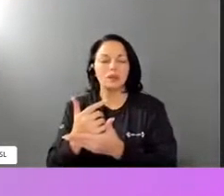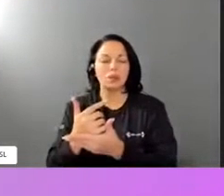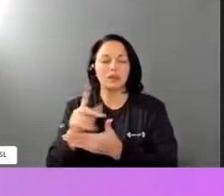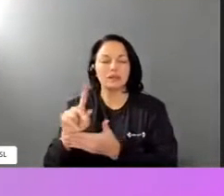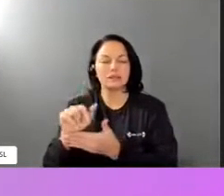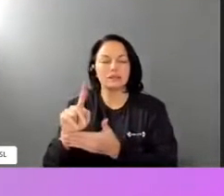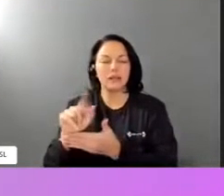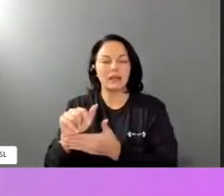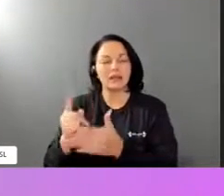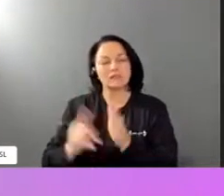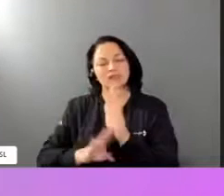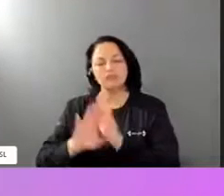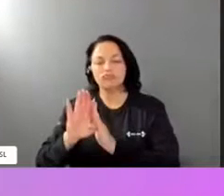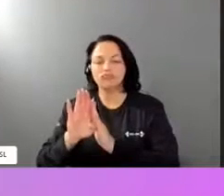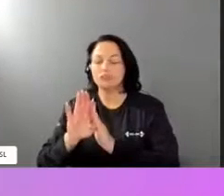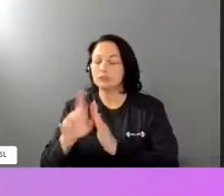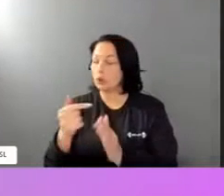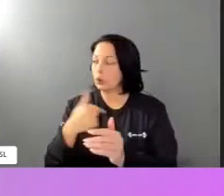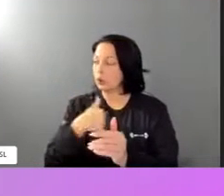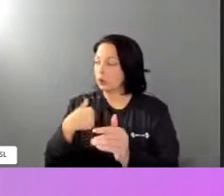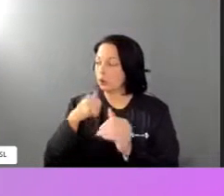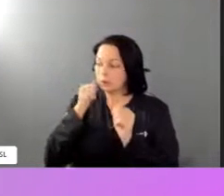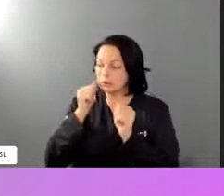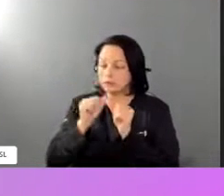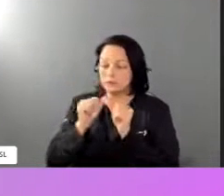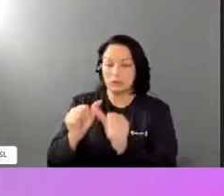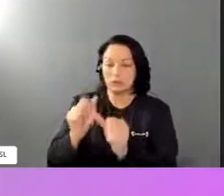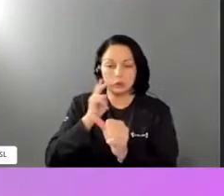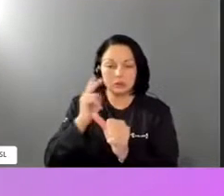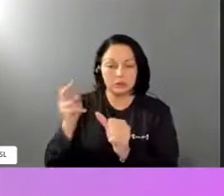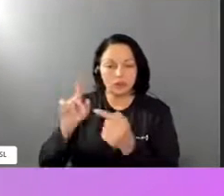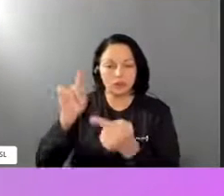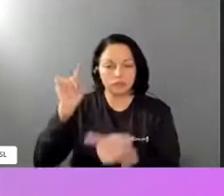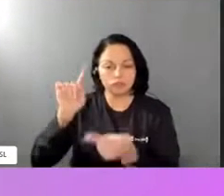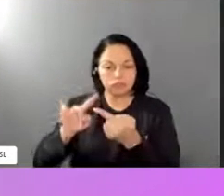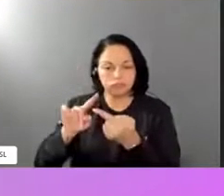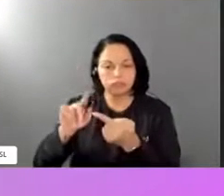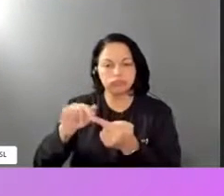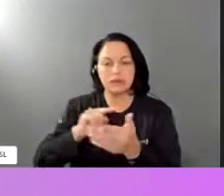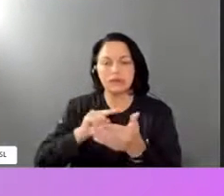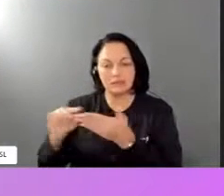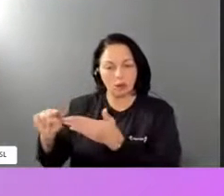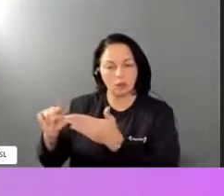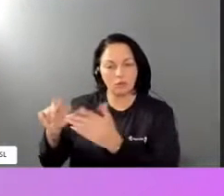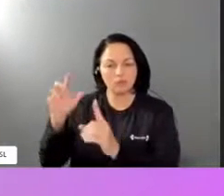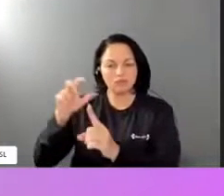before implementing. See measurable trends continue and we will to cloud metrics as the program evolves, we will